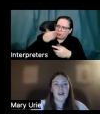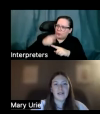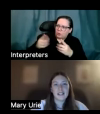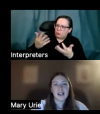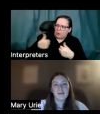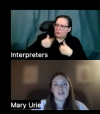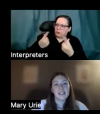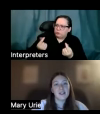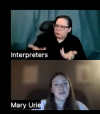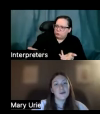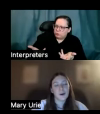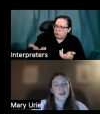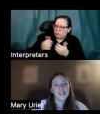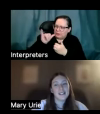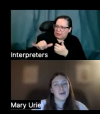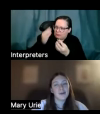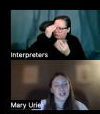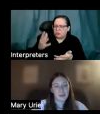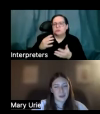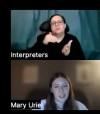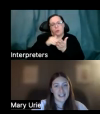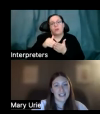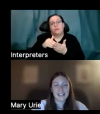lot of the times they do want, they will really appreciate a